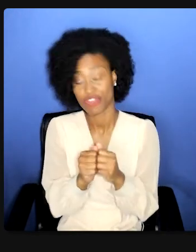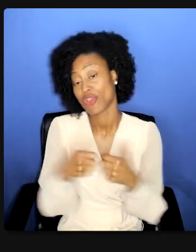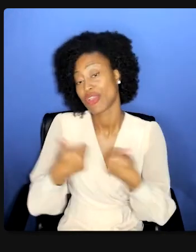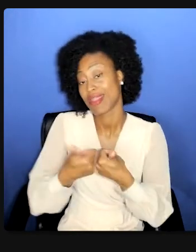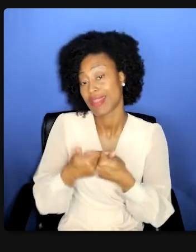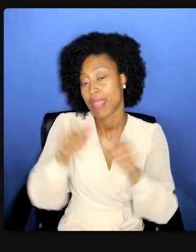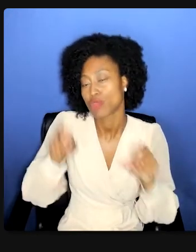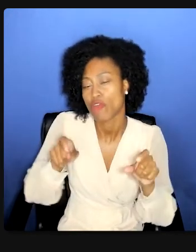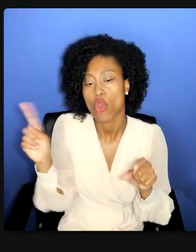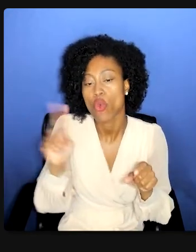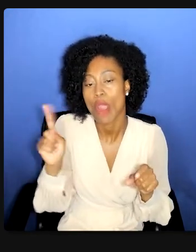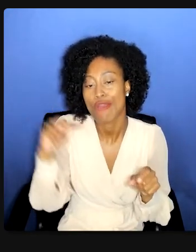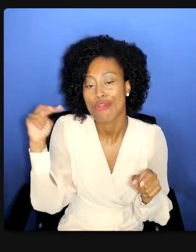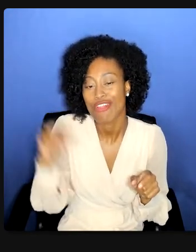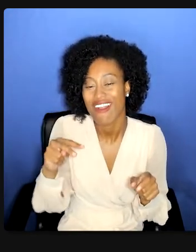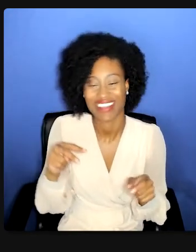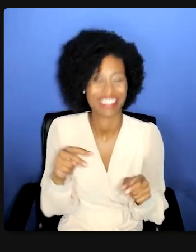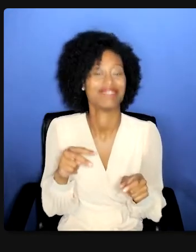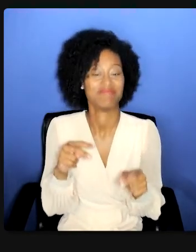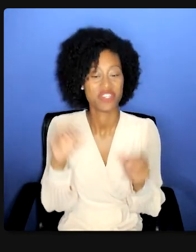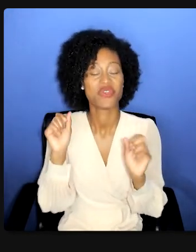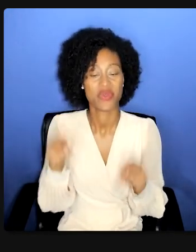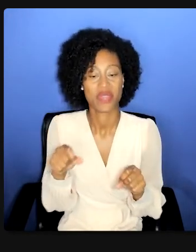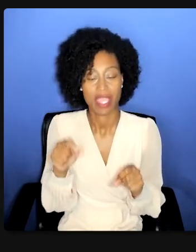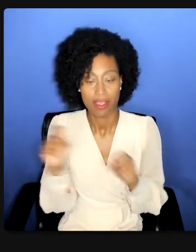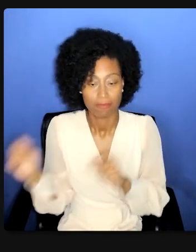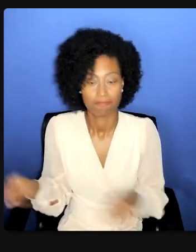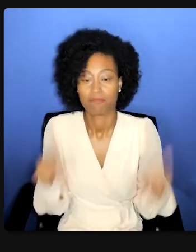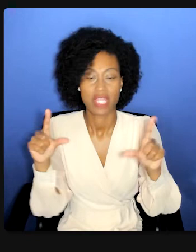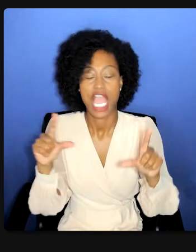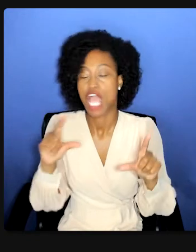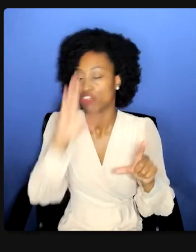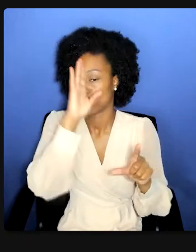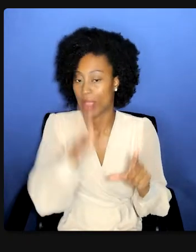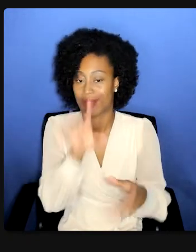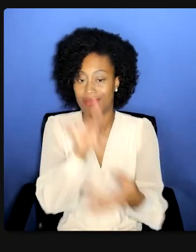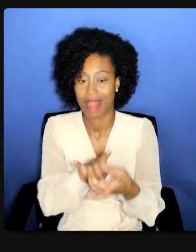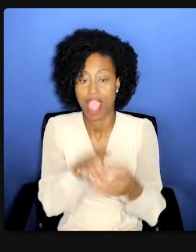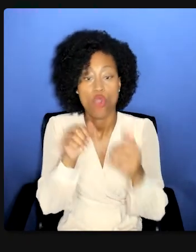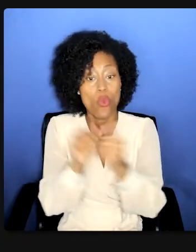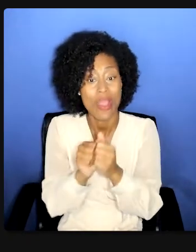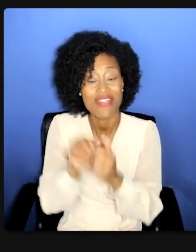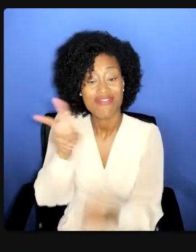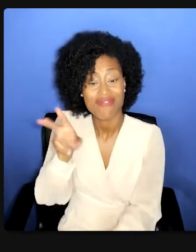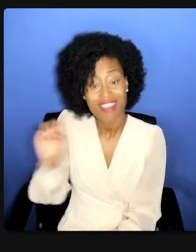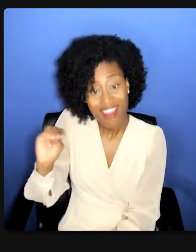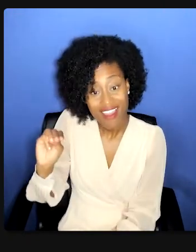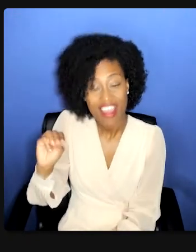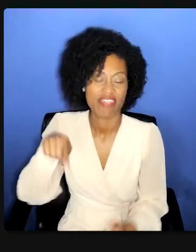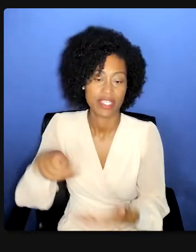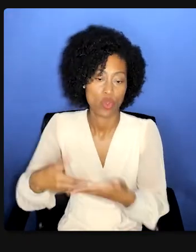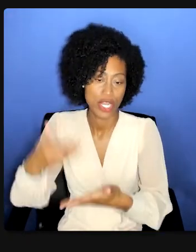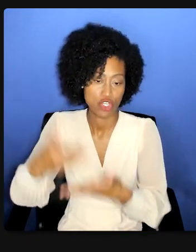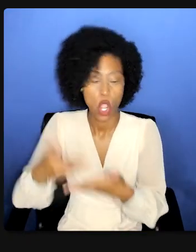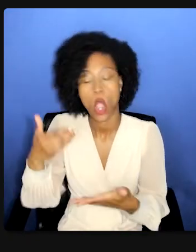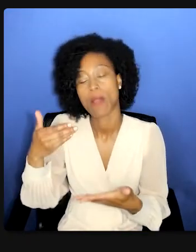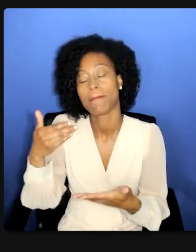You can go here and directly connect to the virtual machine. This is a windows machine. So we're getting RDP credentials.